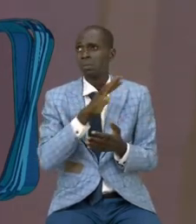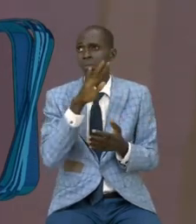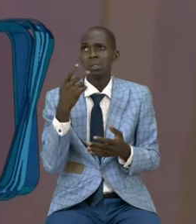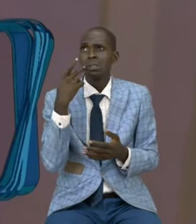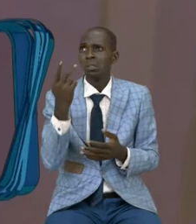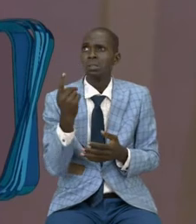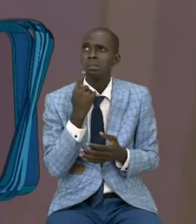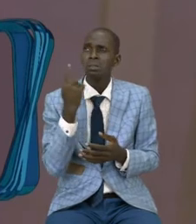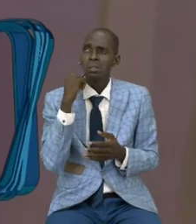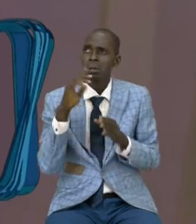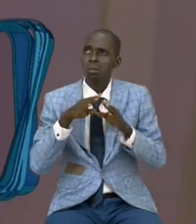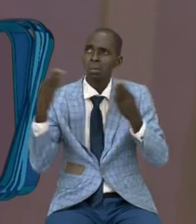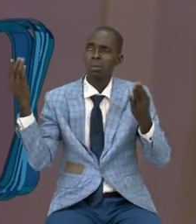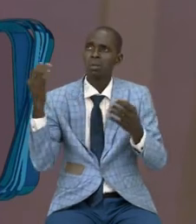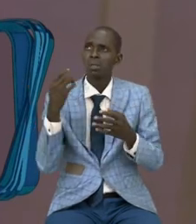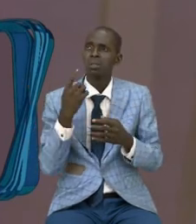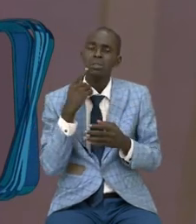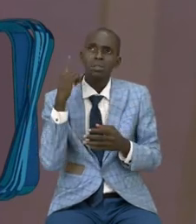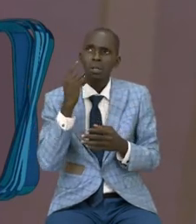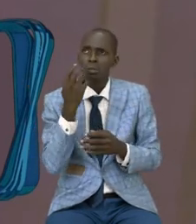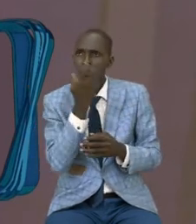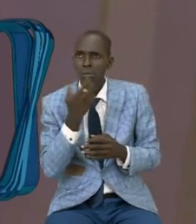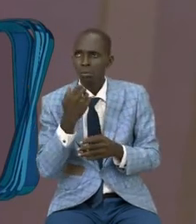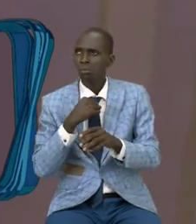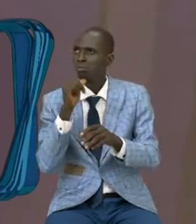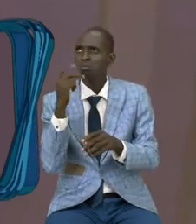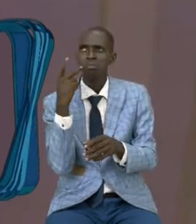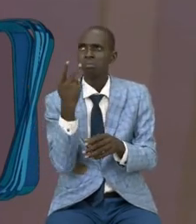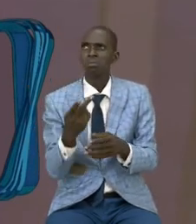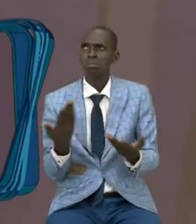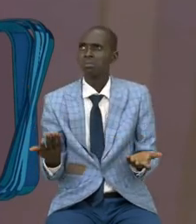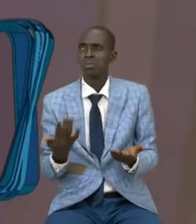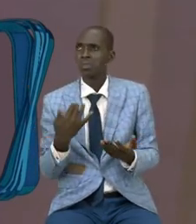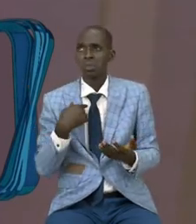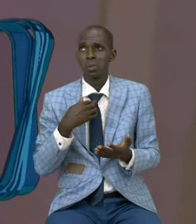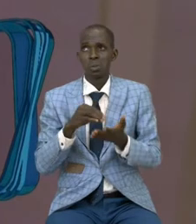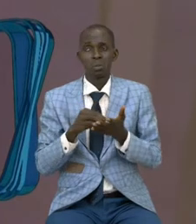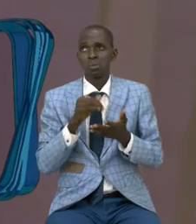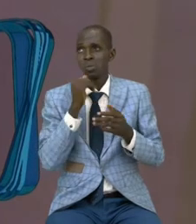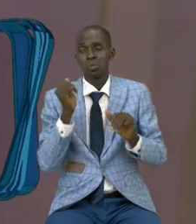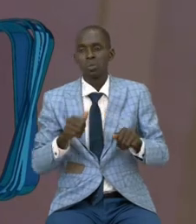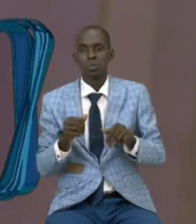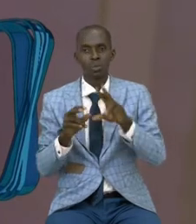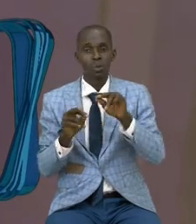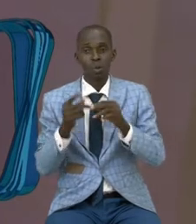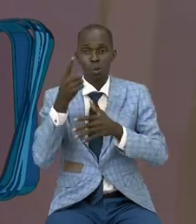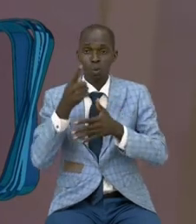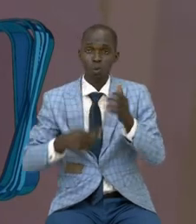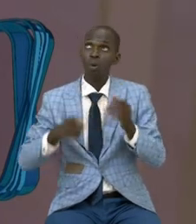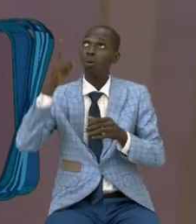expectation brings realization i will be healed today the lord will deliver me today